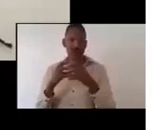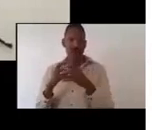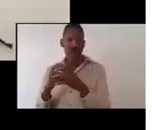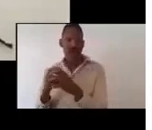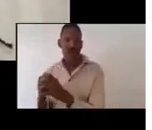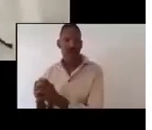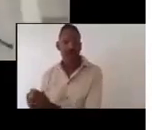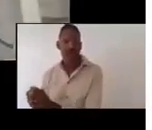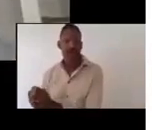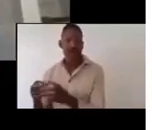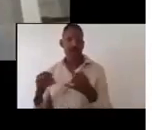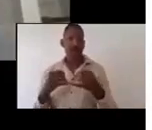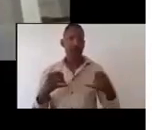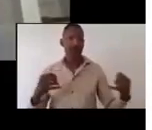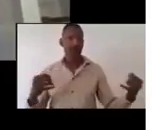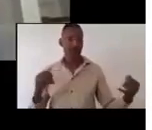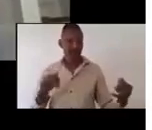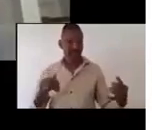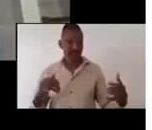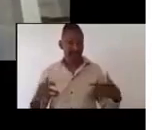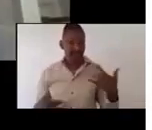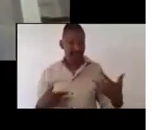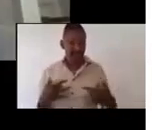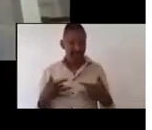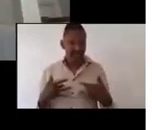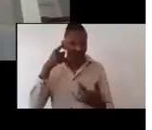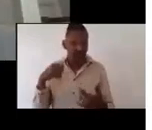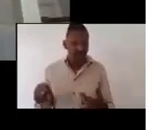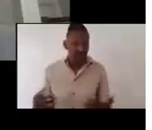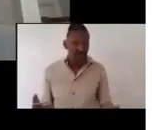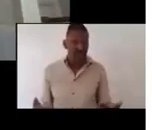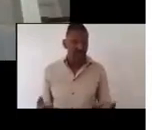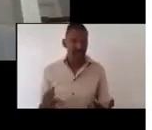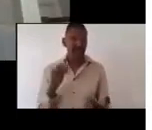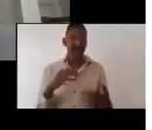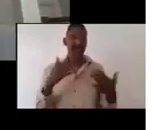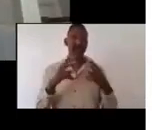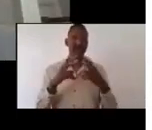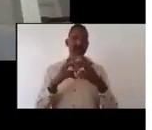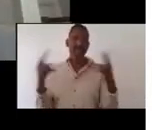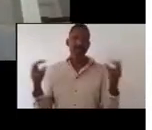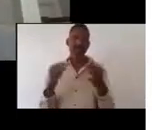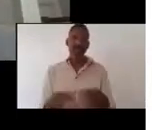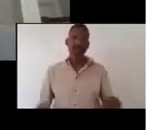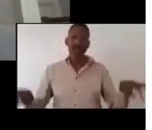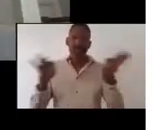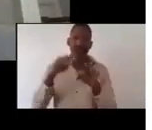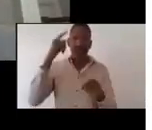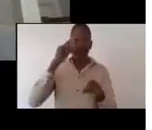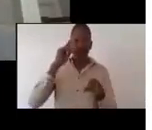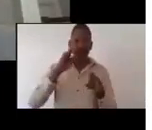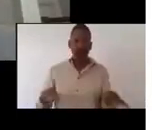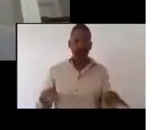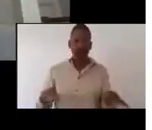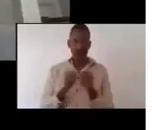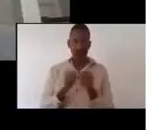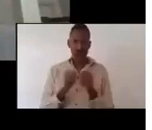This especially speaks truth too many children with special needs, who may find it challenging to fit within a scripted norm.